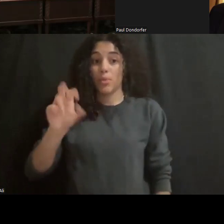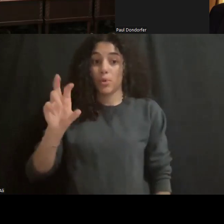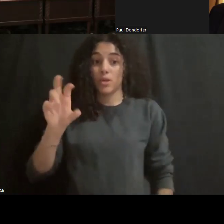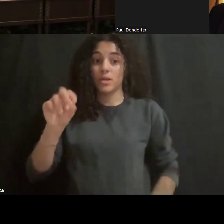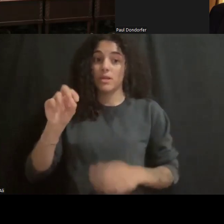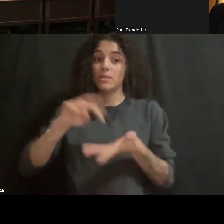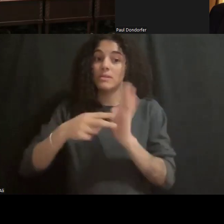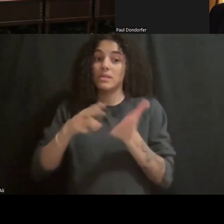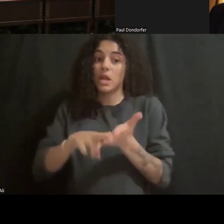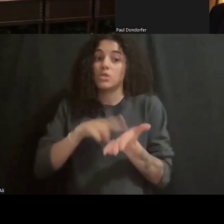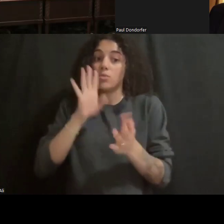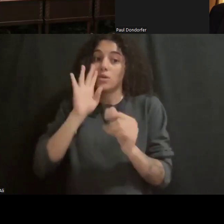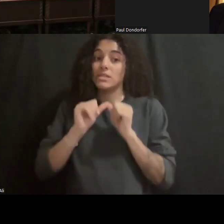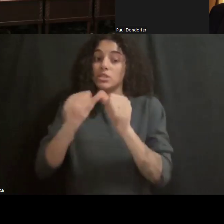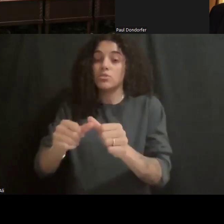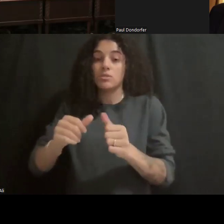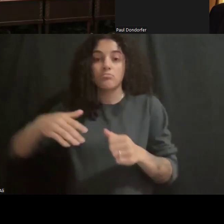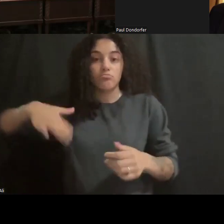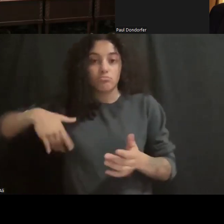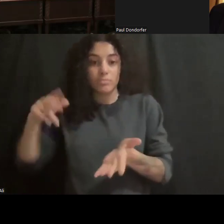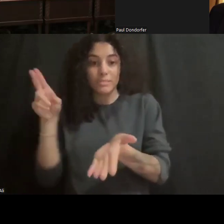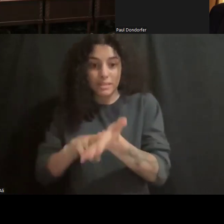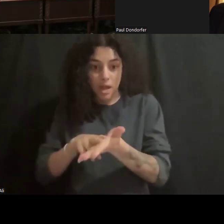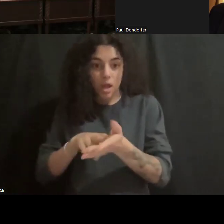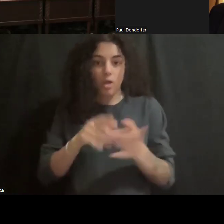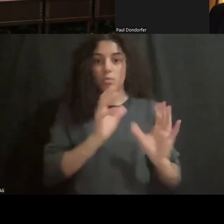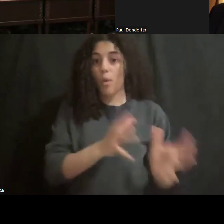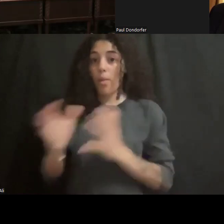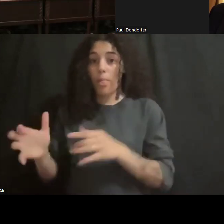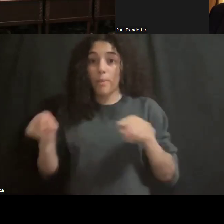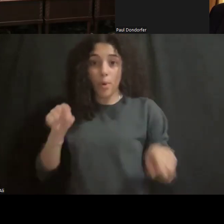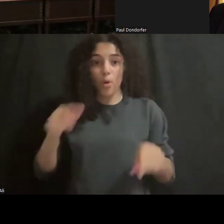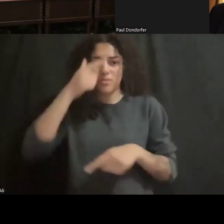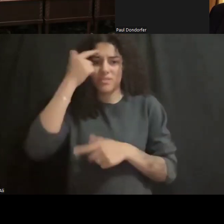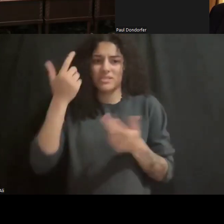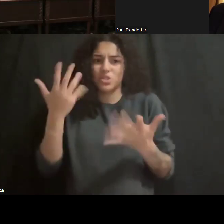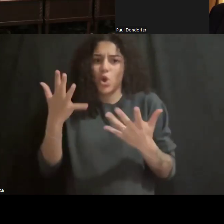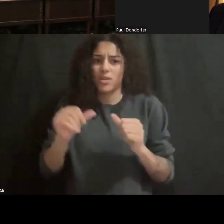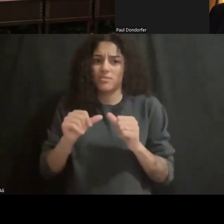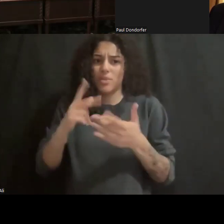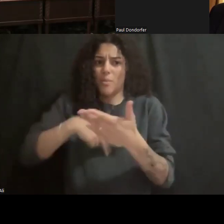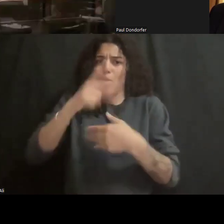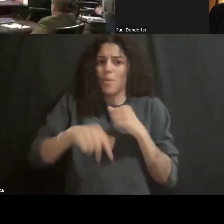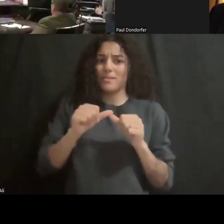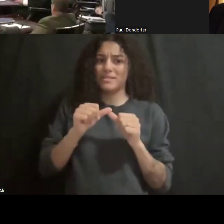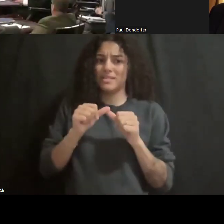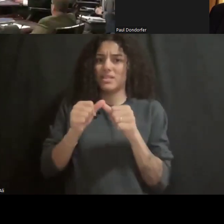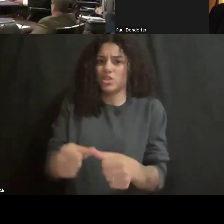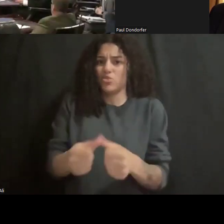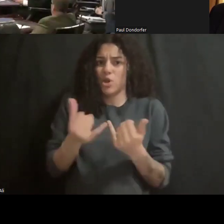uh between the parties because the program is continuing as of this speaking